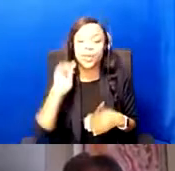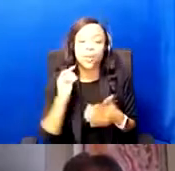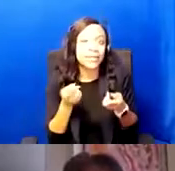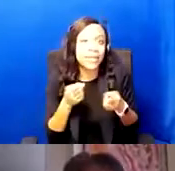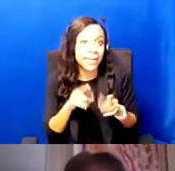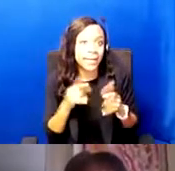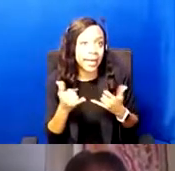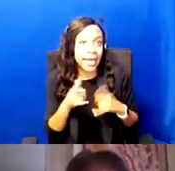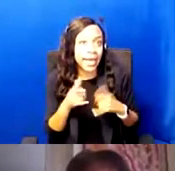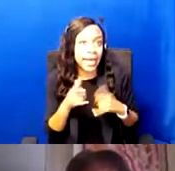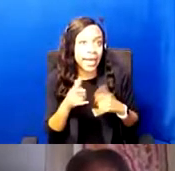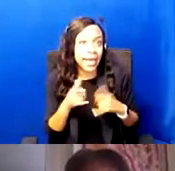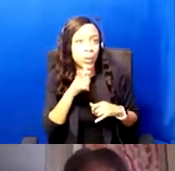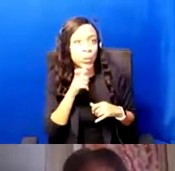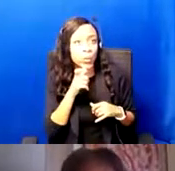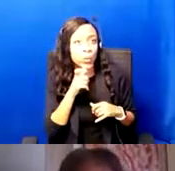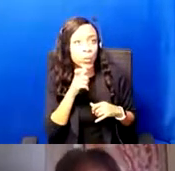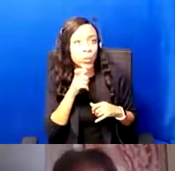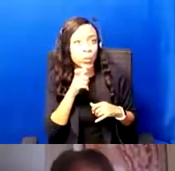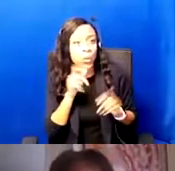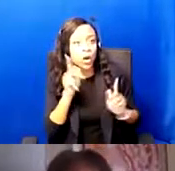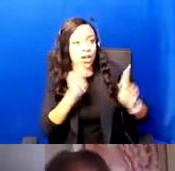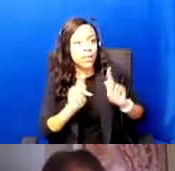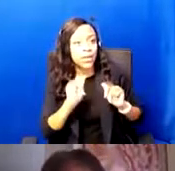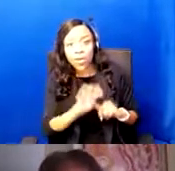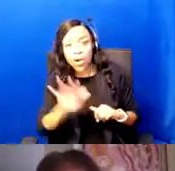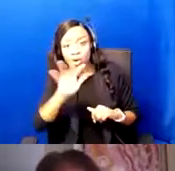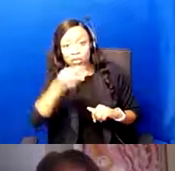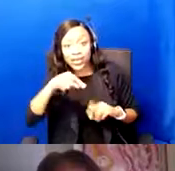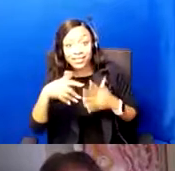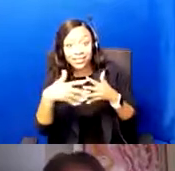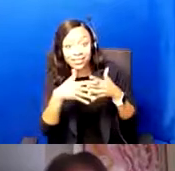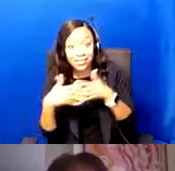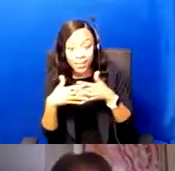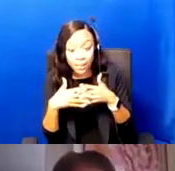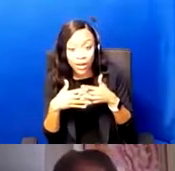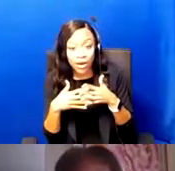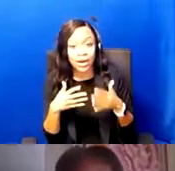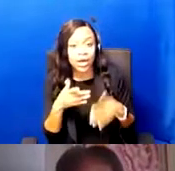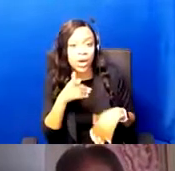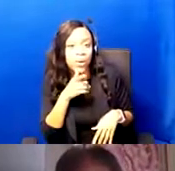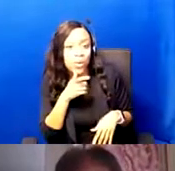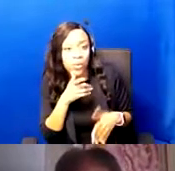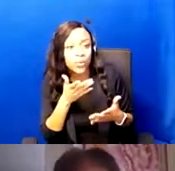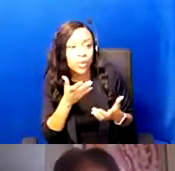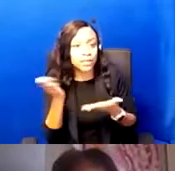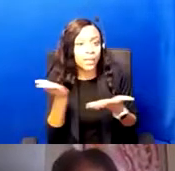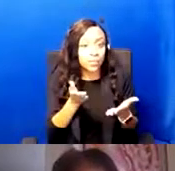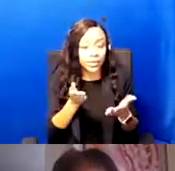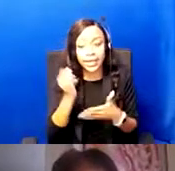that we wanna bring an international artists to tour to, and how might we frame those partnerships together in a proactive way.